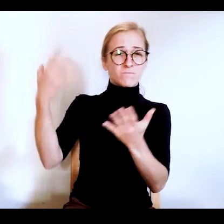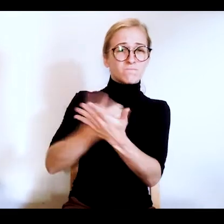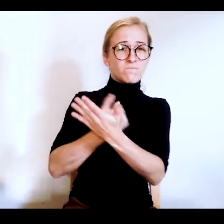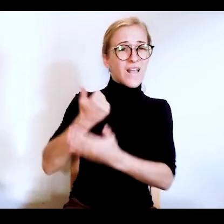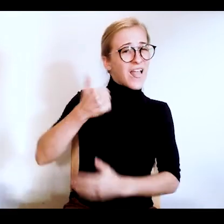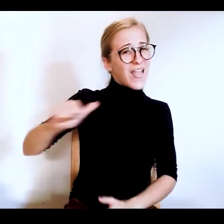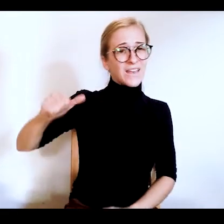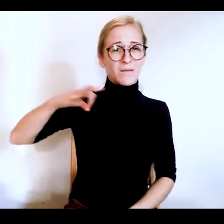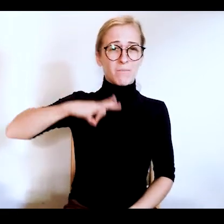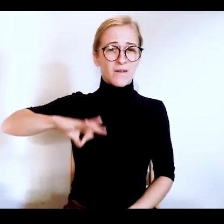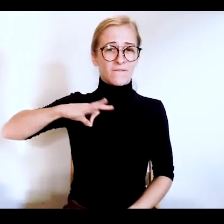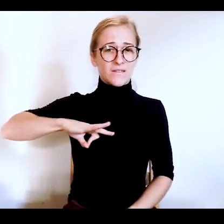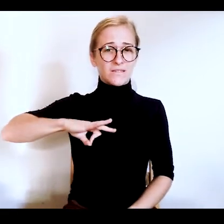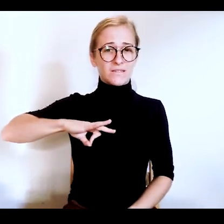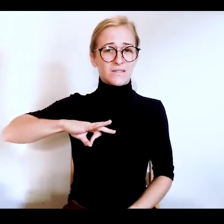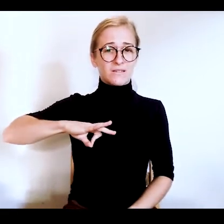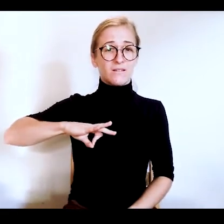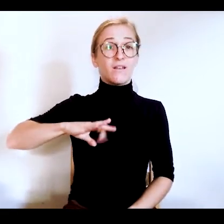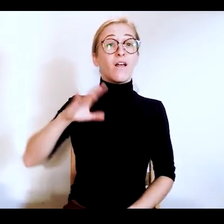And on that leave sheet,